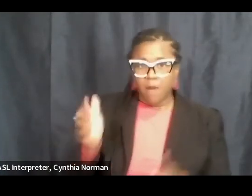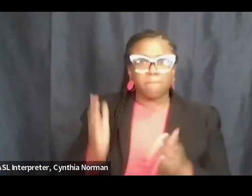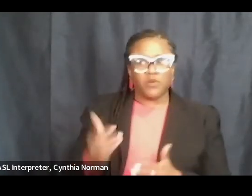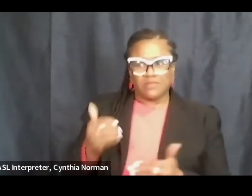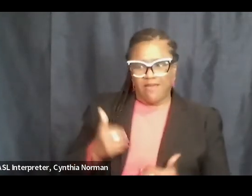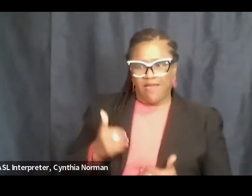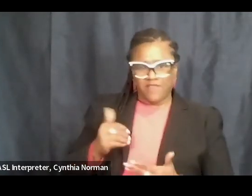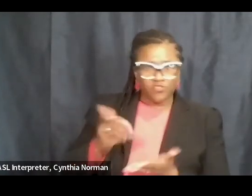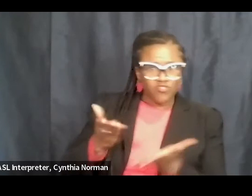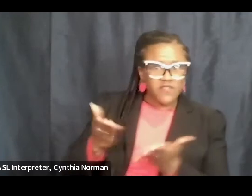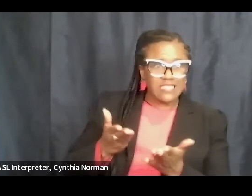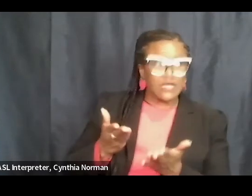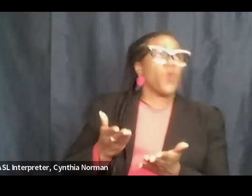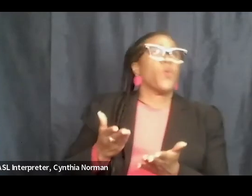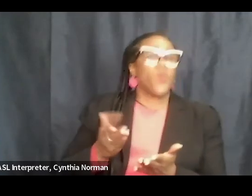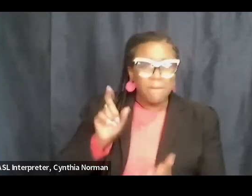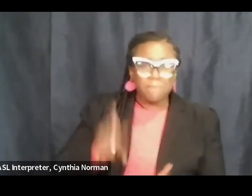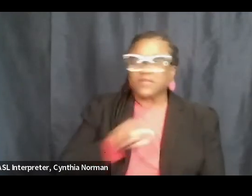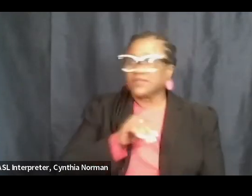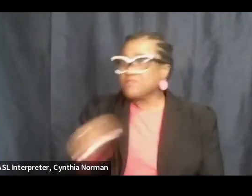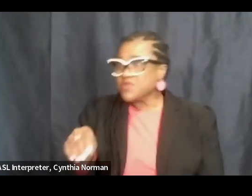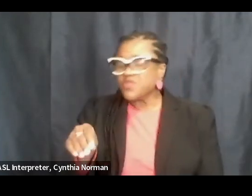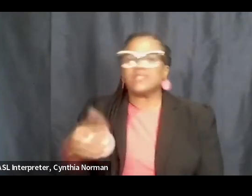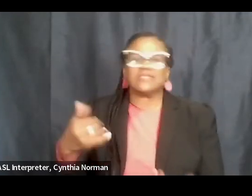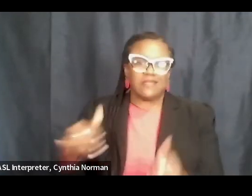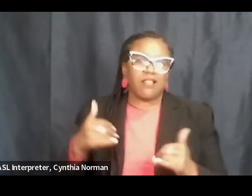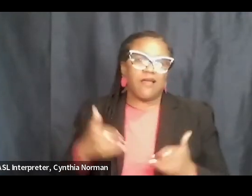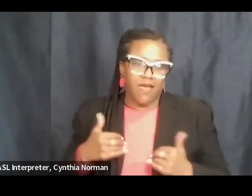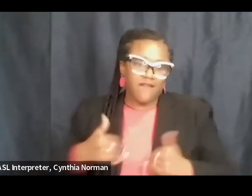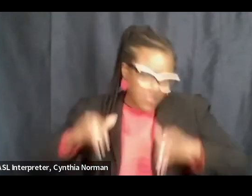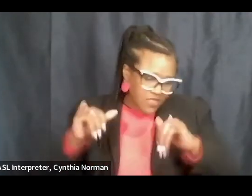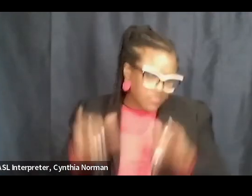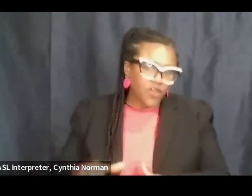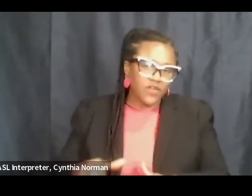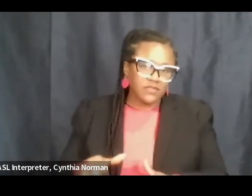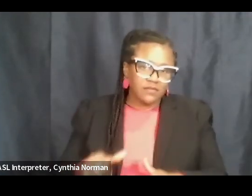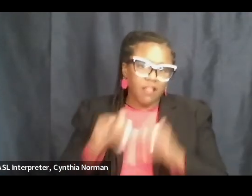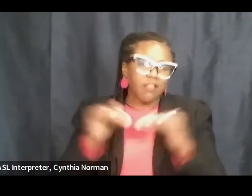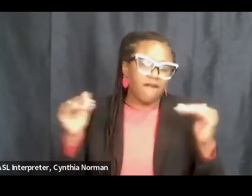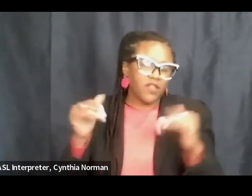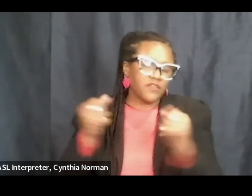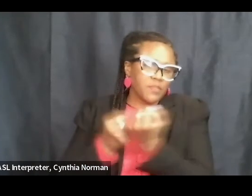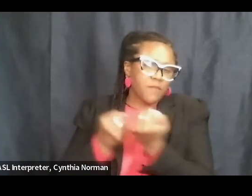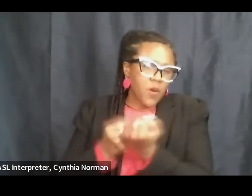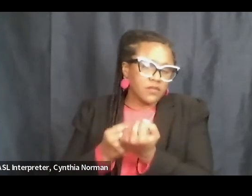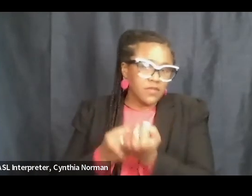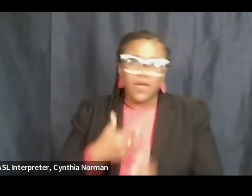relocated to another area, that they still maintain the current level of support. So I'm so proud to lead the REAADI for Disasters Act